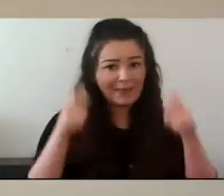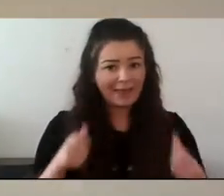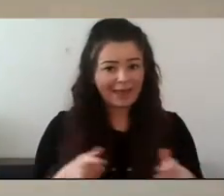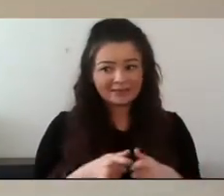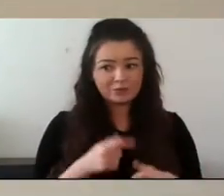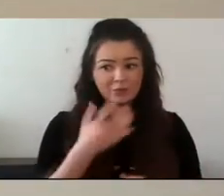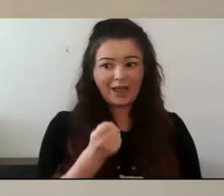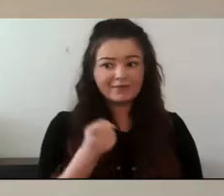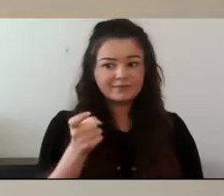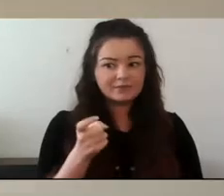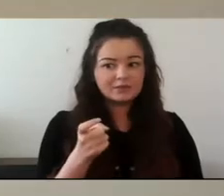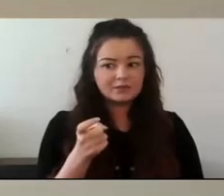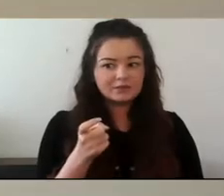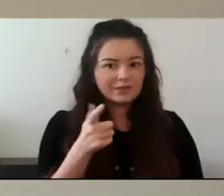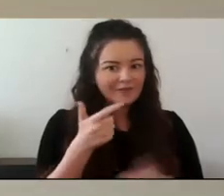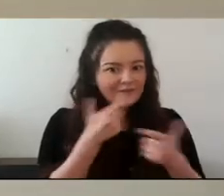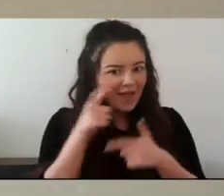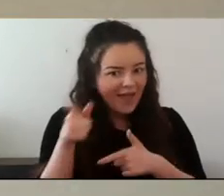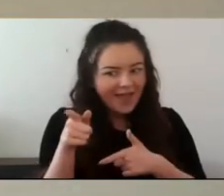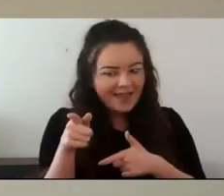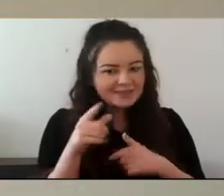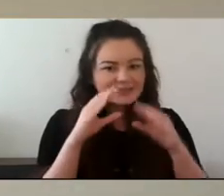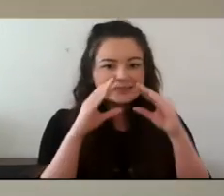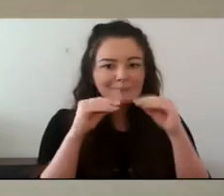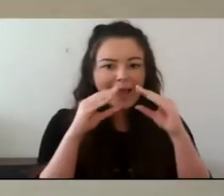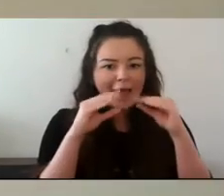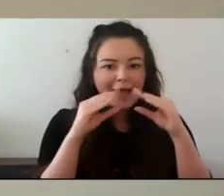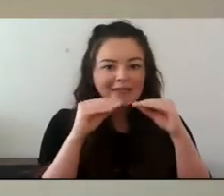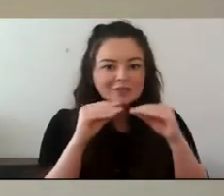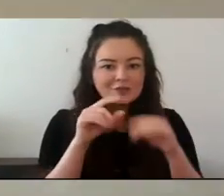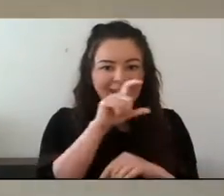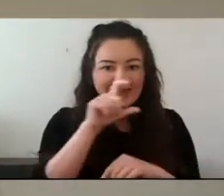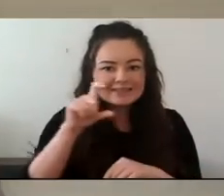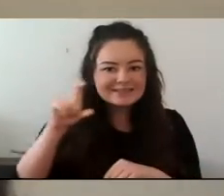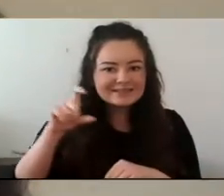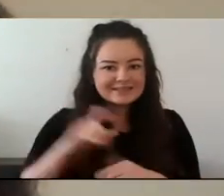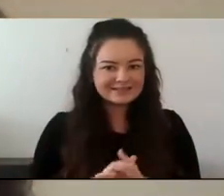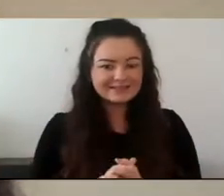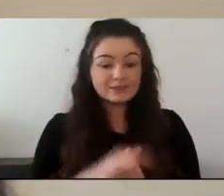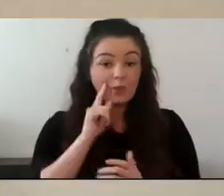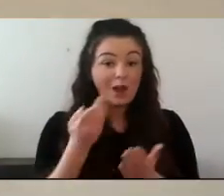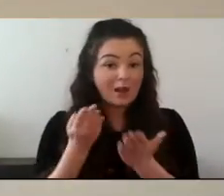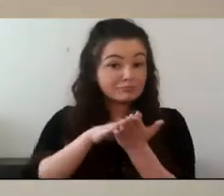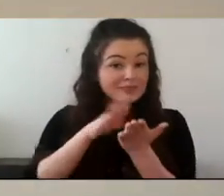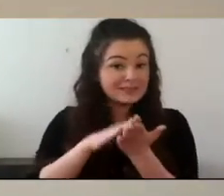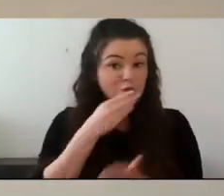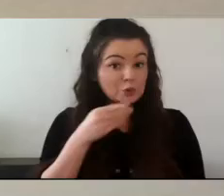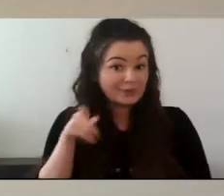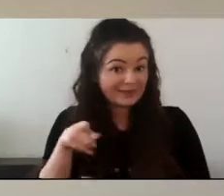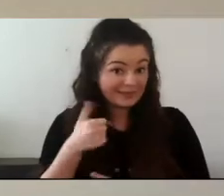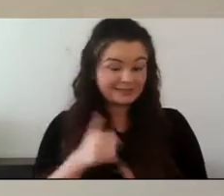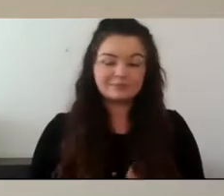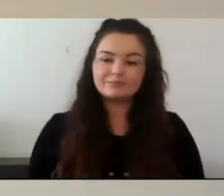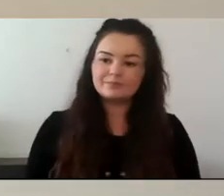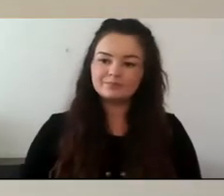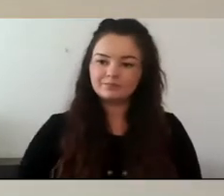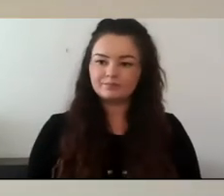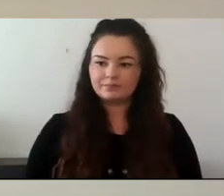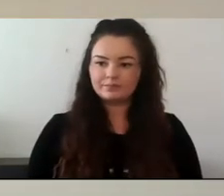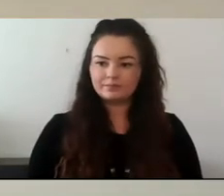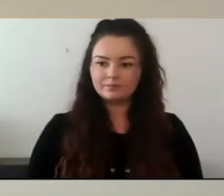have some super fun sponge letters like this, which we're going to do some printing with, and optional